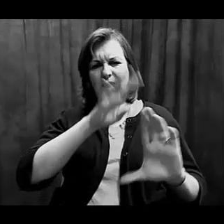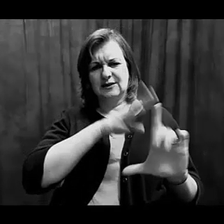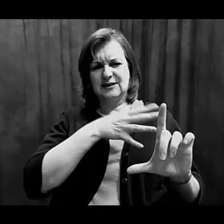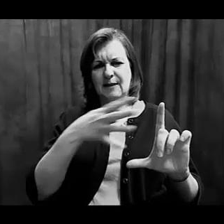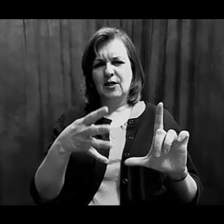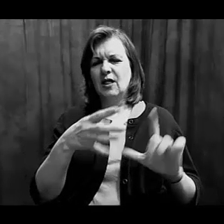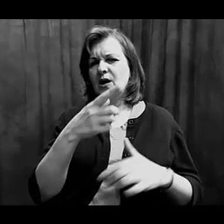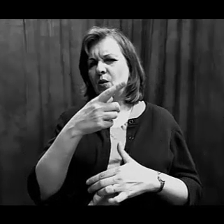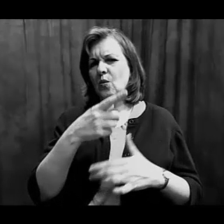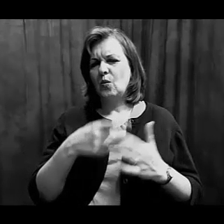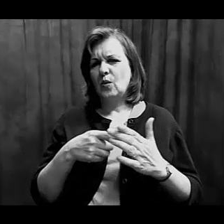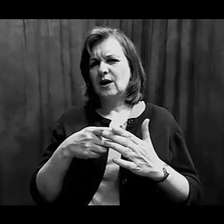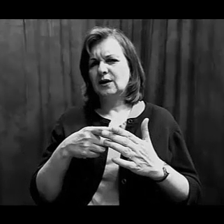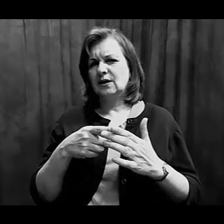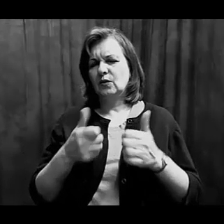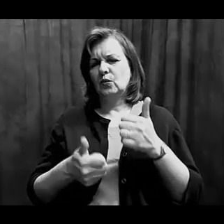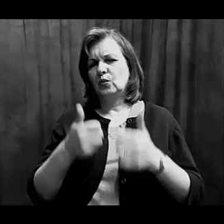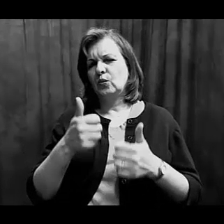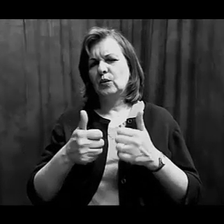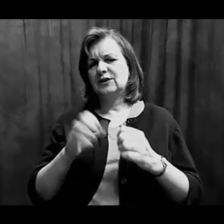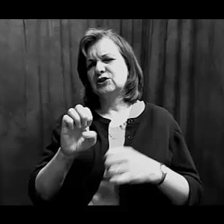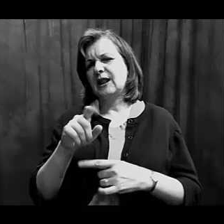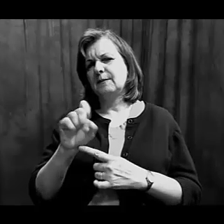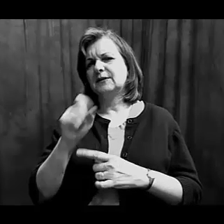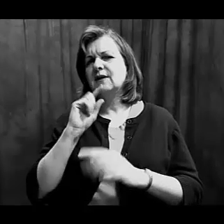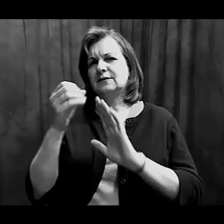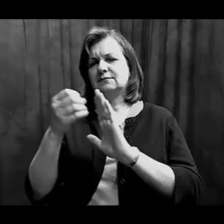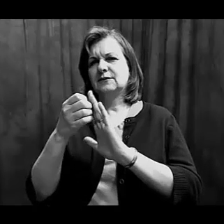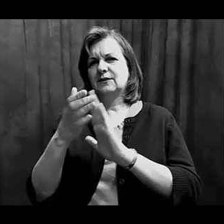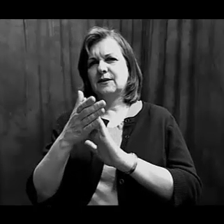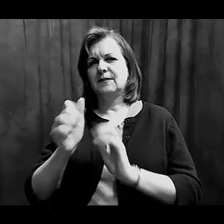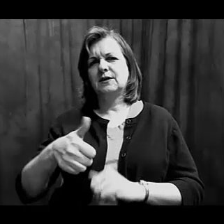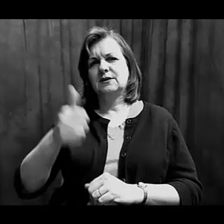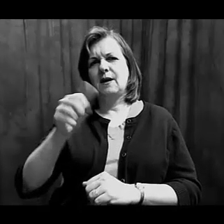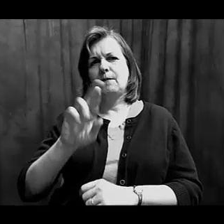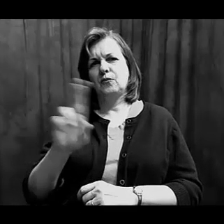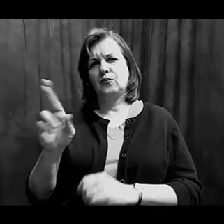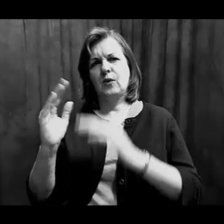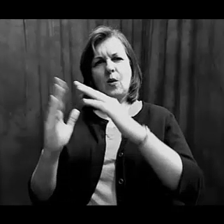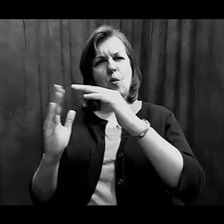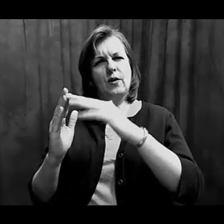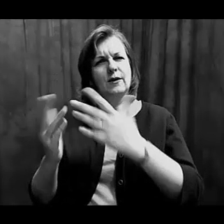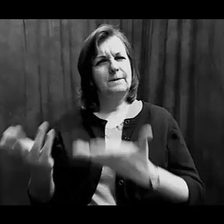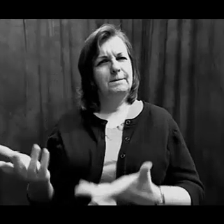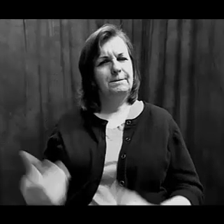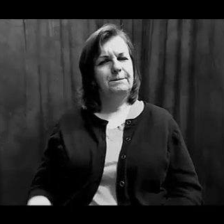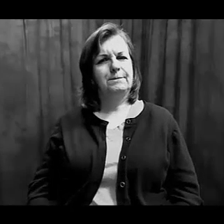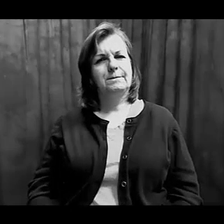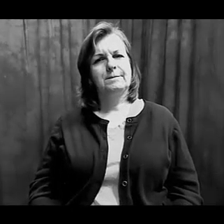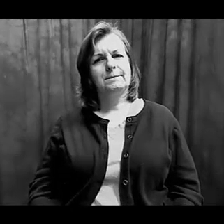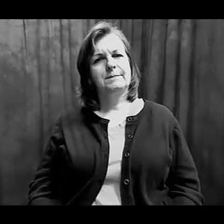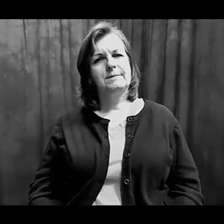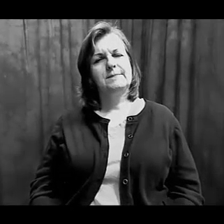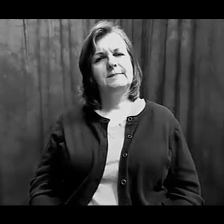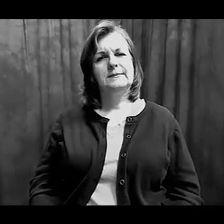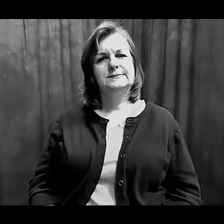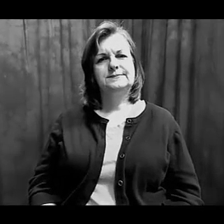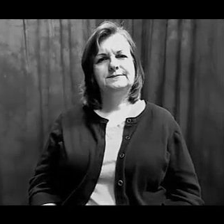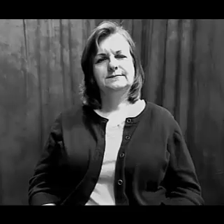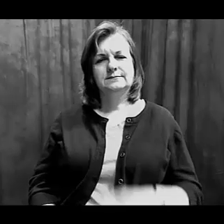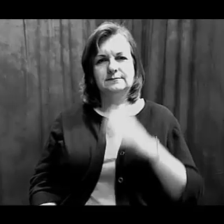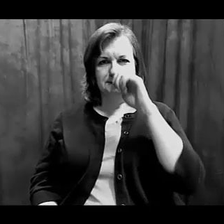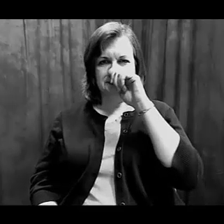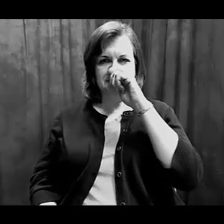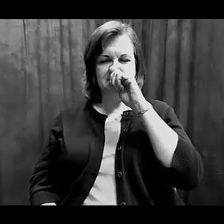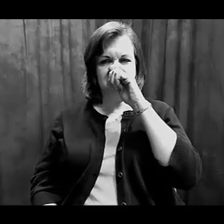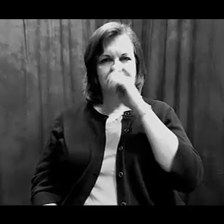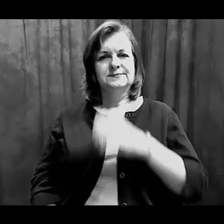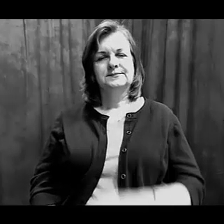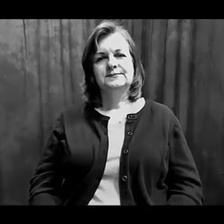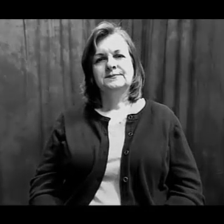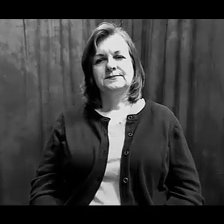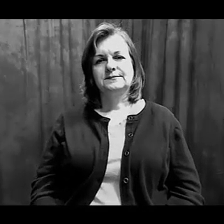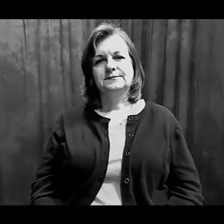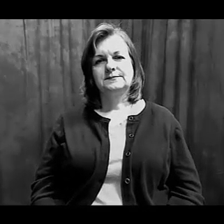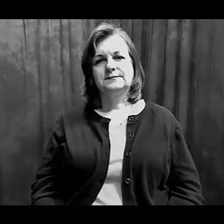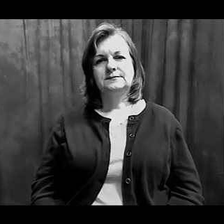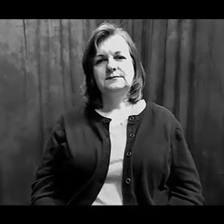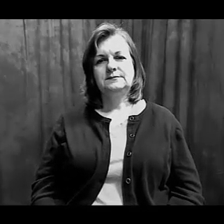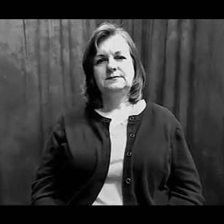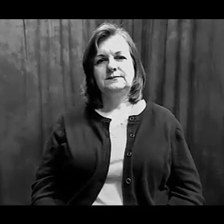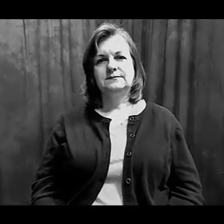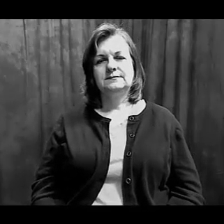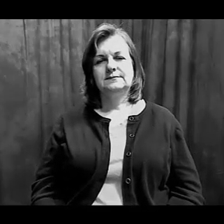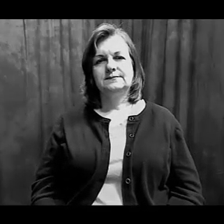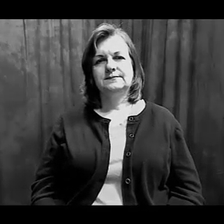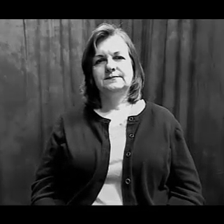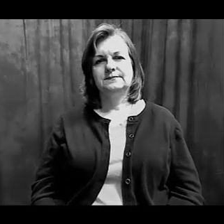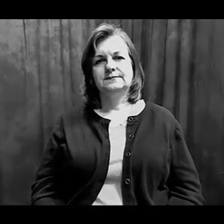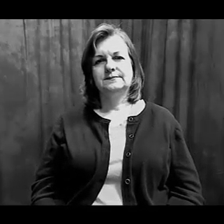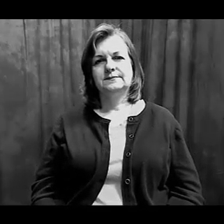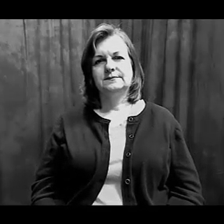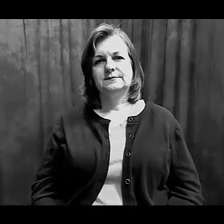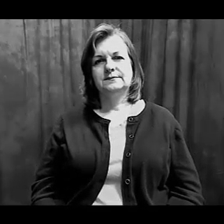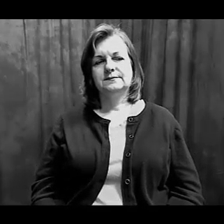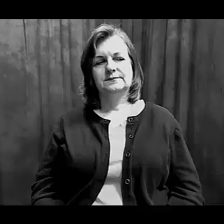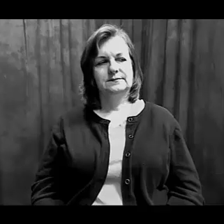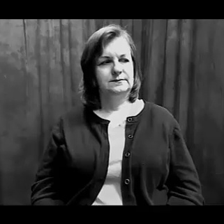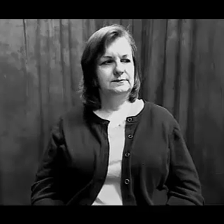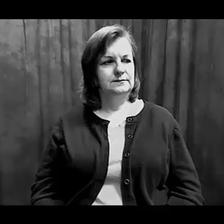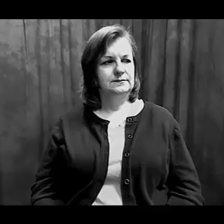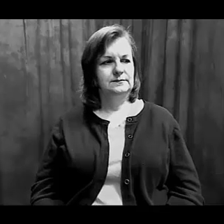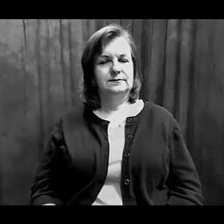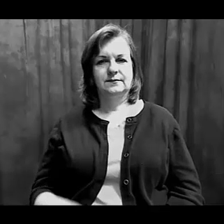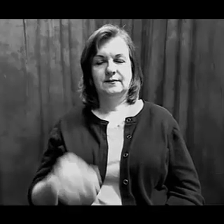at our periodic table what those elements actually were in that top corner?